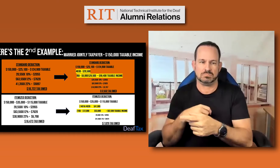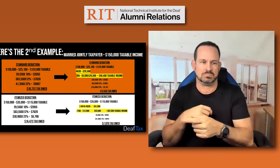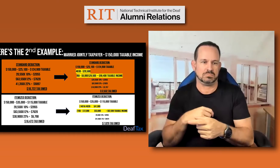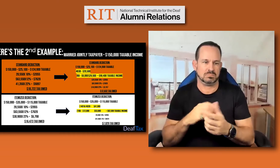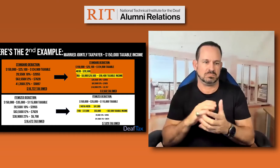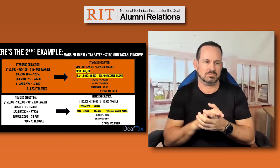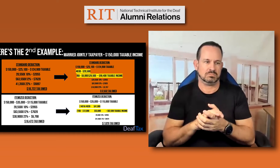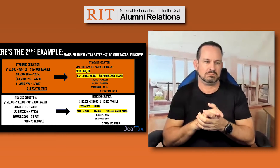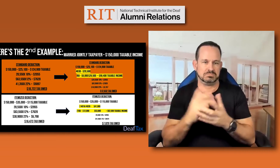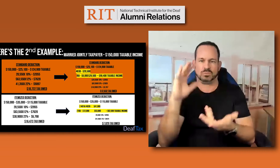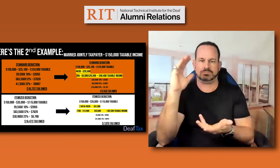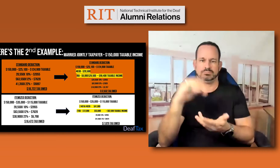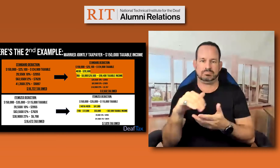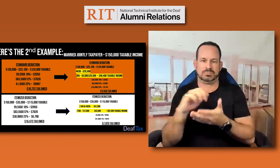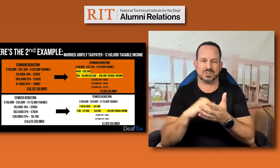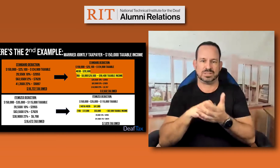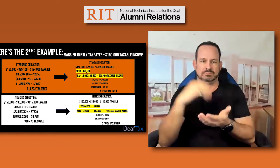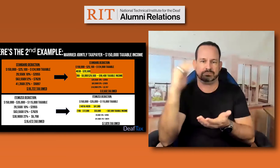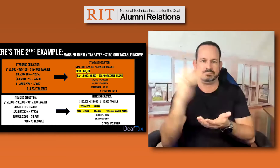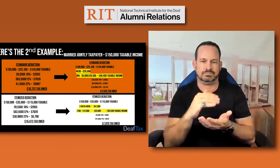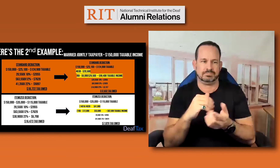for buying an electric car or solar panels.